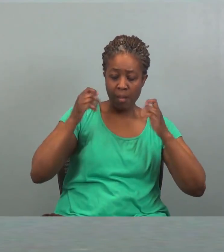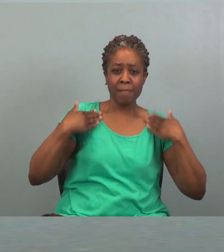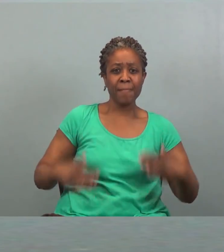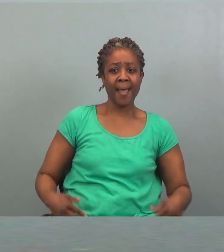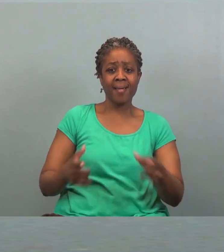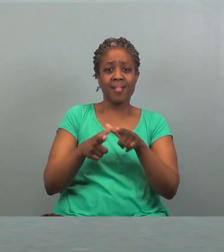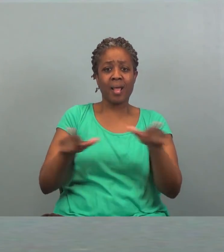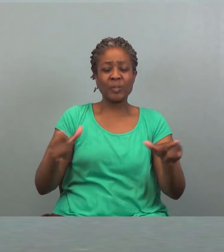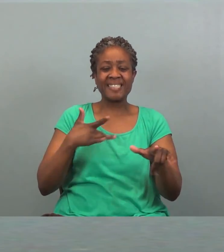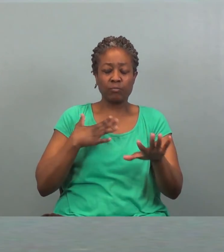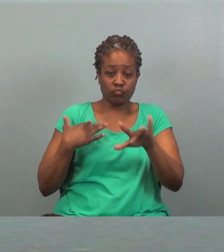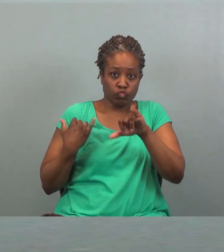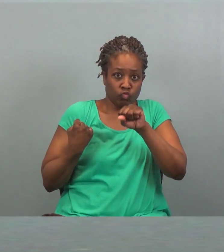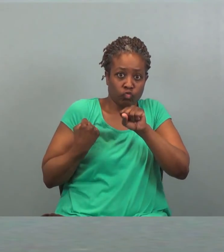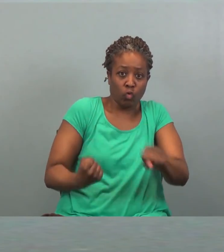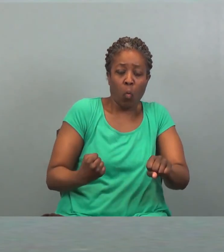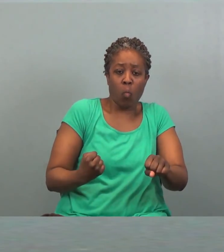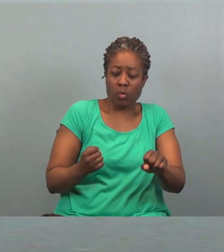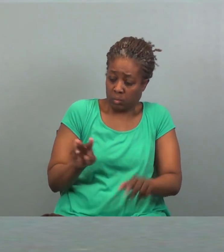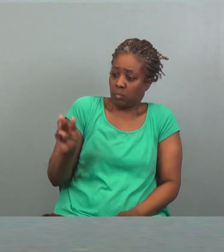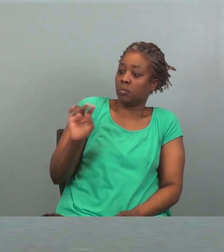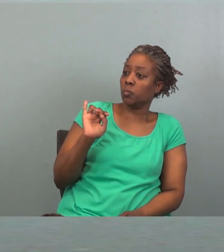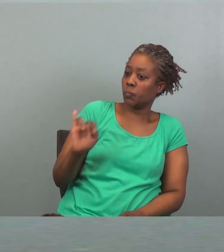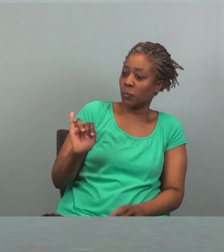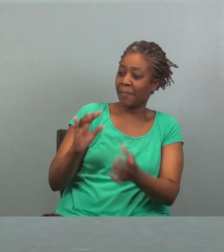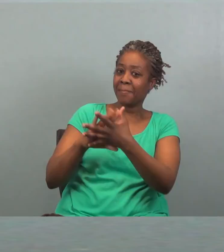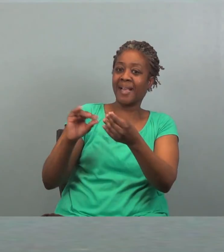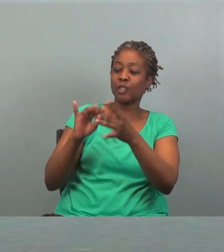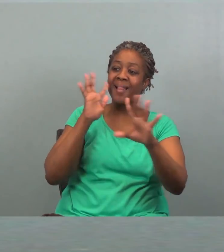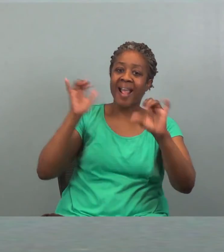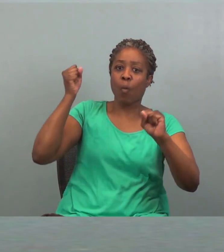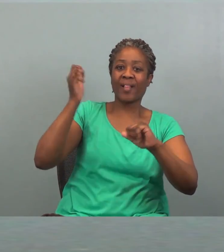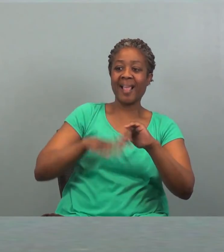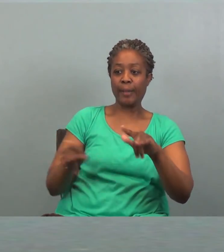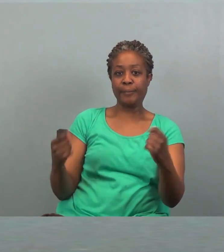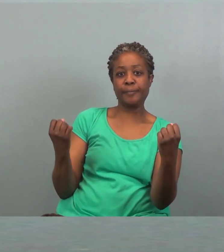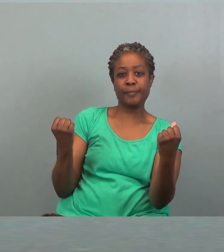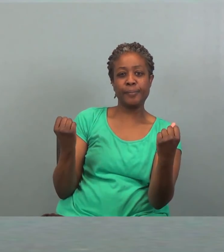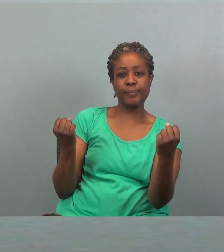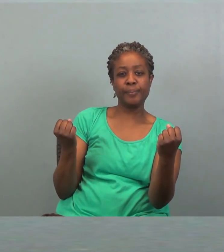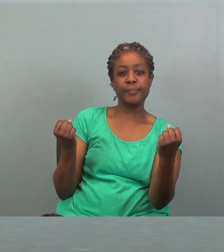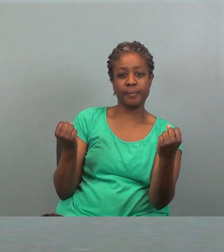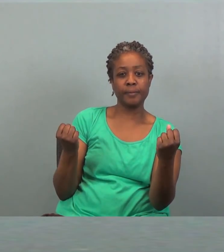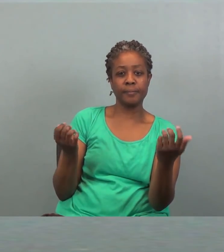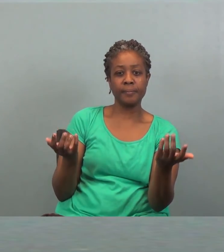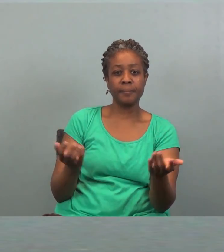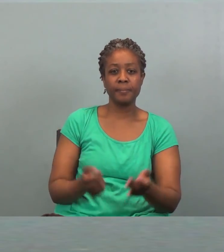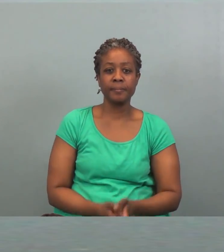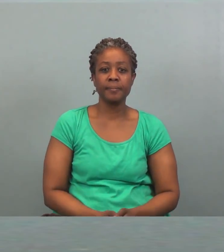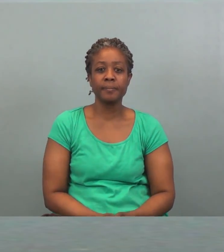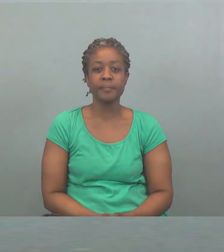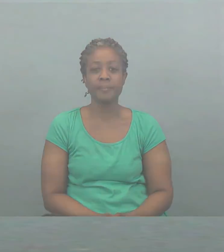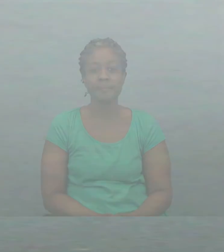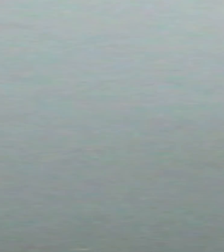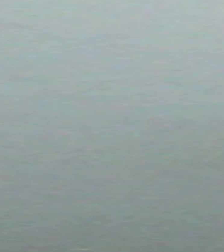their non-verbal cues and body language are often strong and pronounced. Keep in mind that their message is louder than the visual signs they're producing, and the provider should be aware of this.